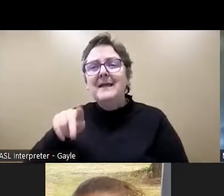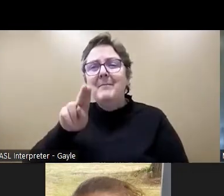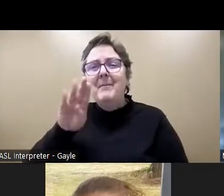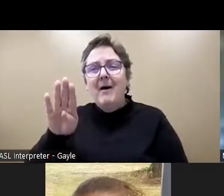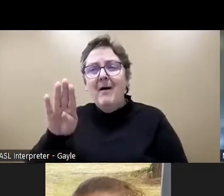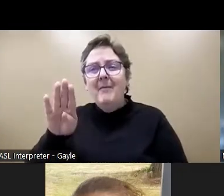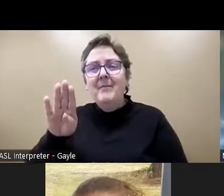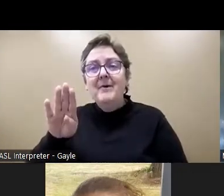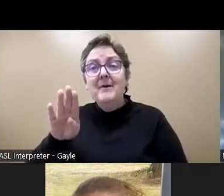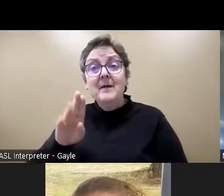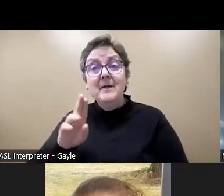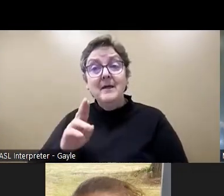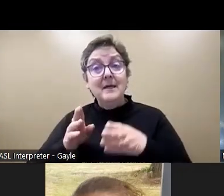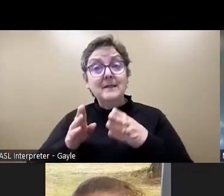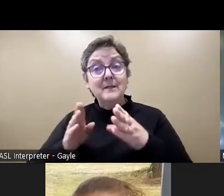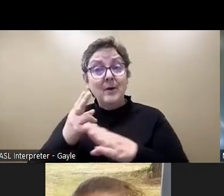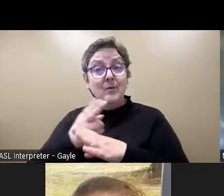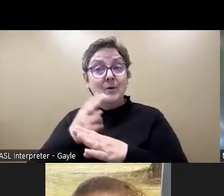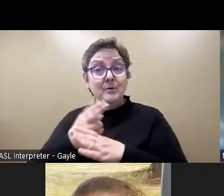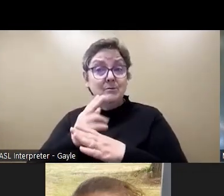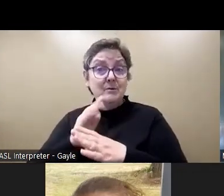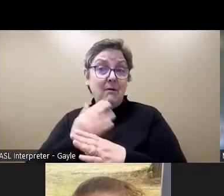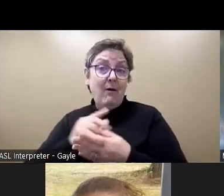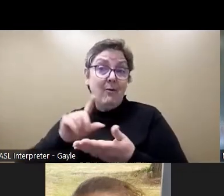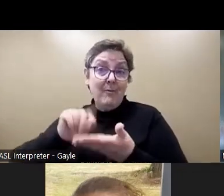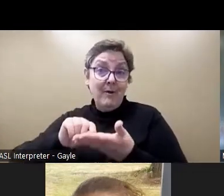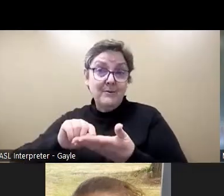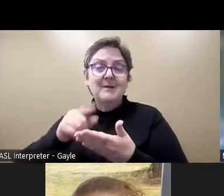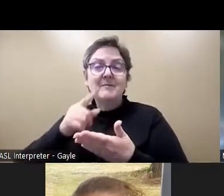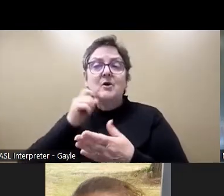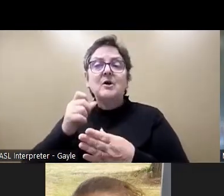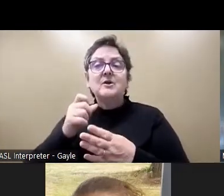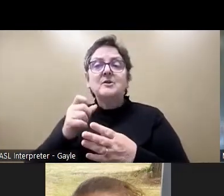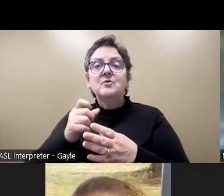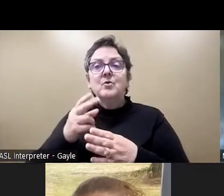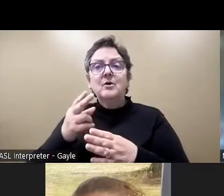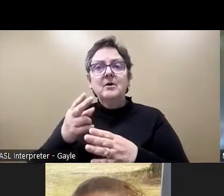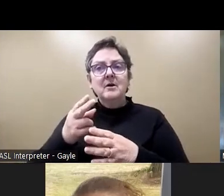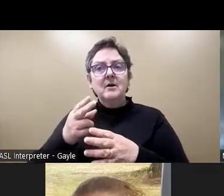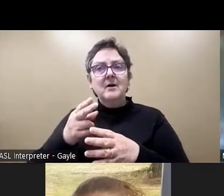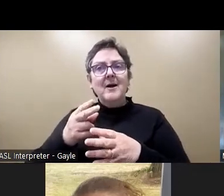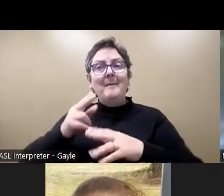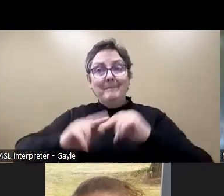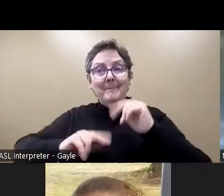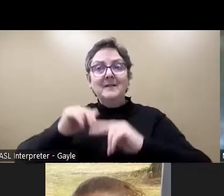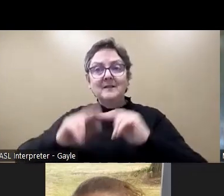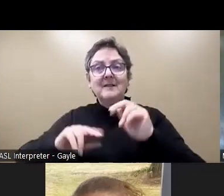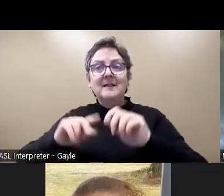Because it's built on that collection of open technologies, just as others were saying,